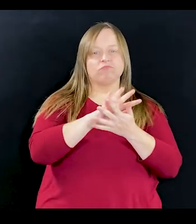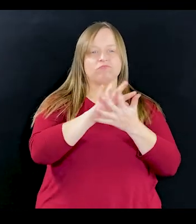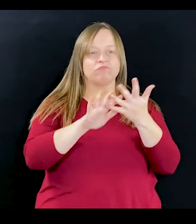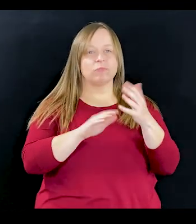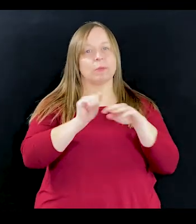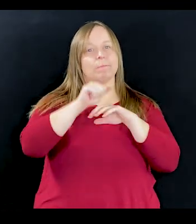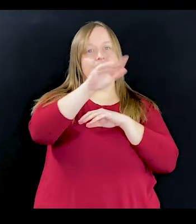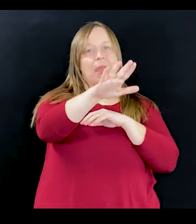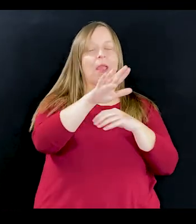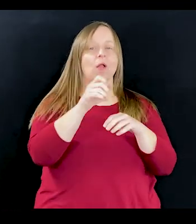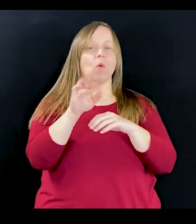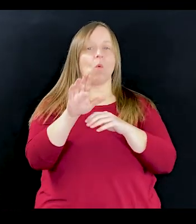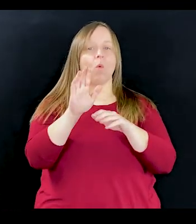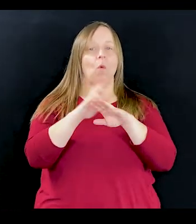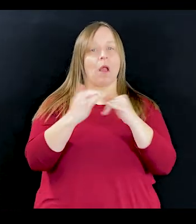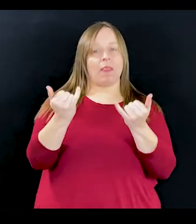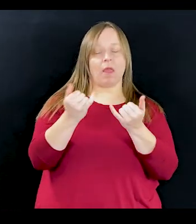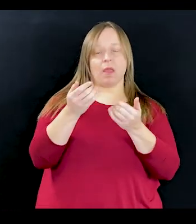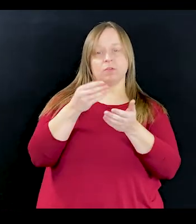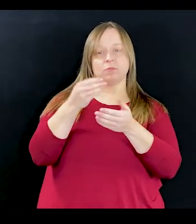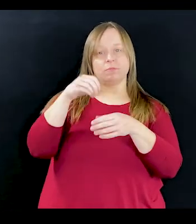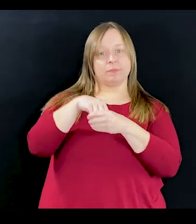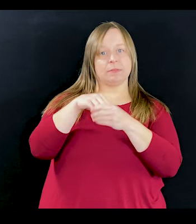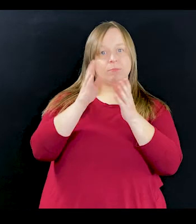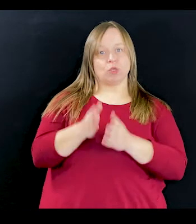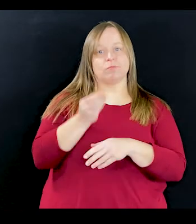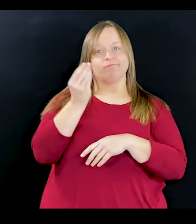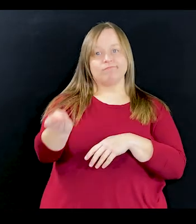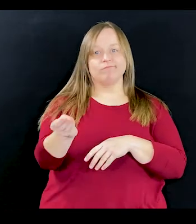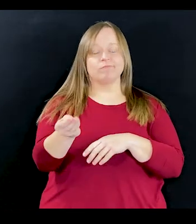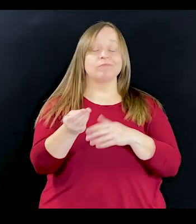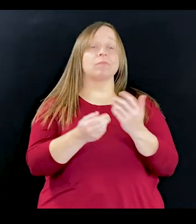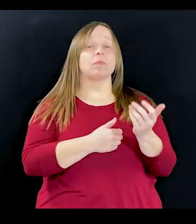And then you mail that or submit it to your local ACCES-VR office for the